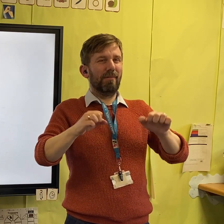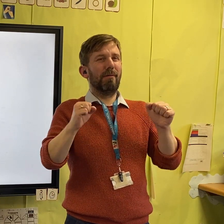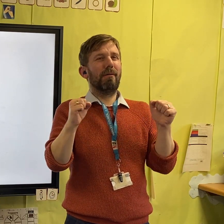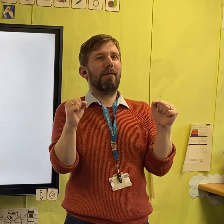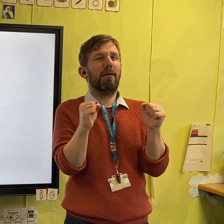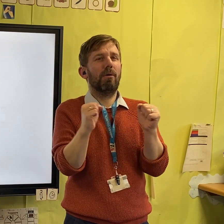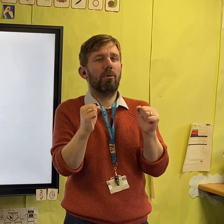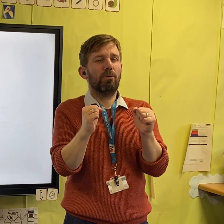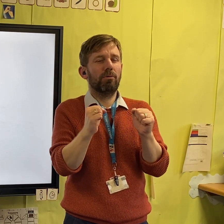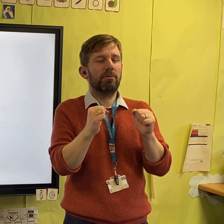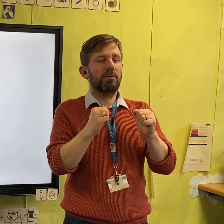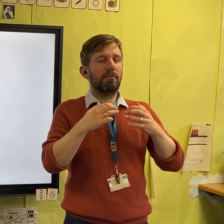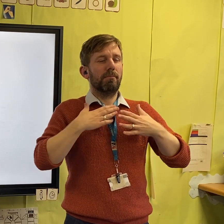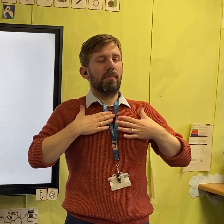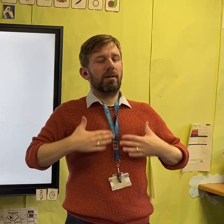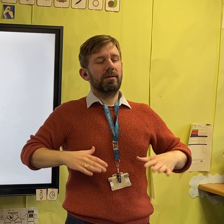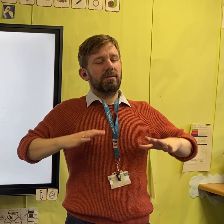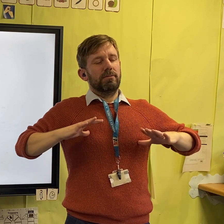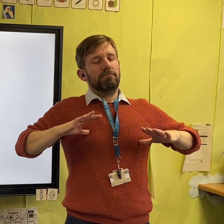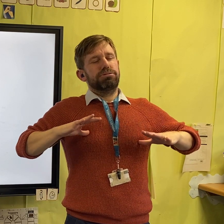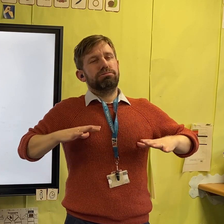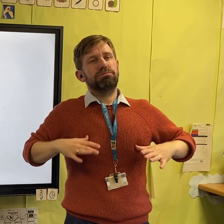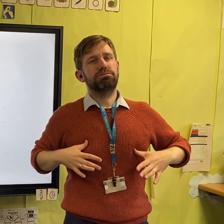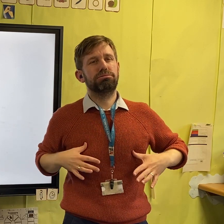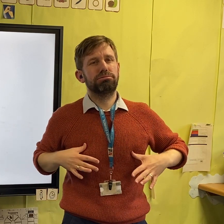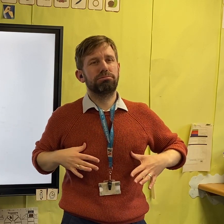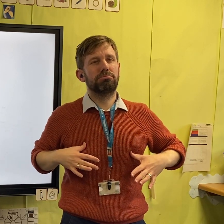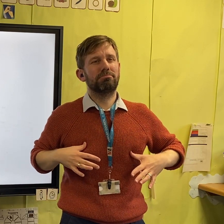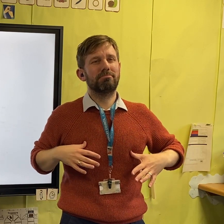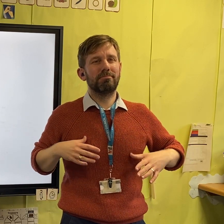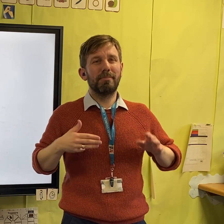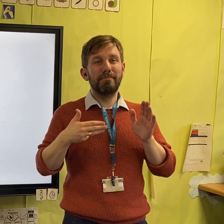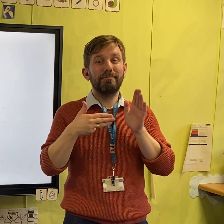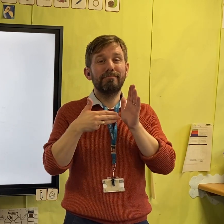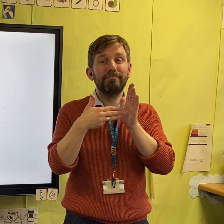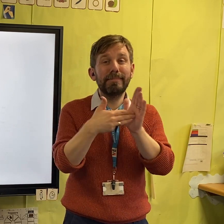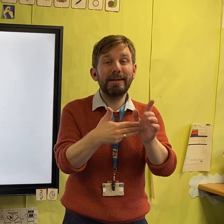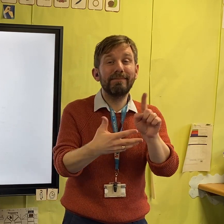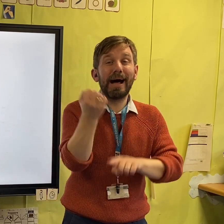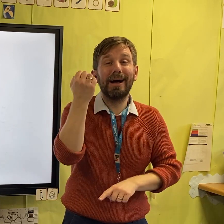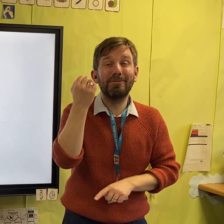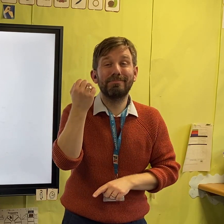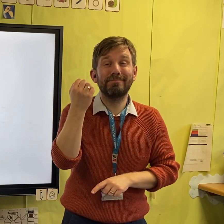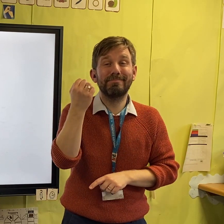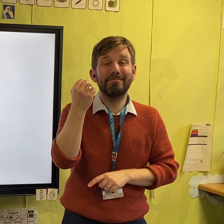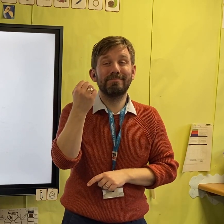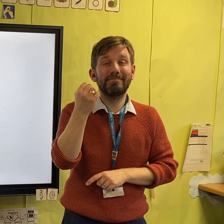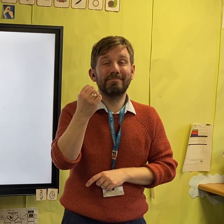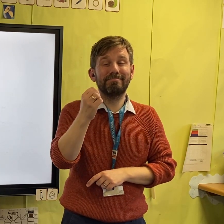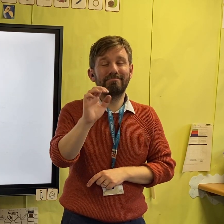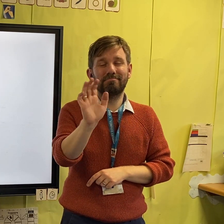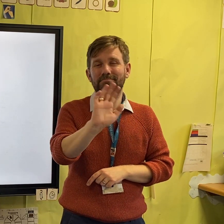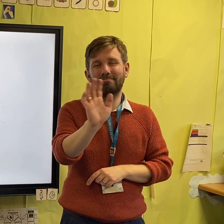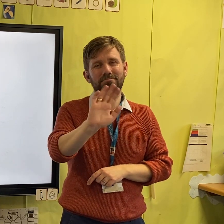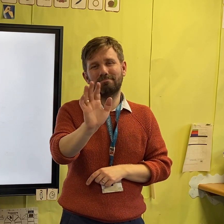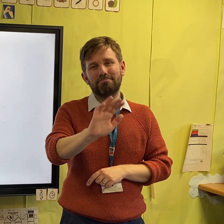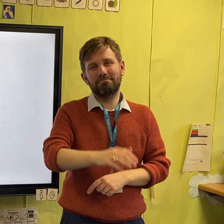back home again his toes were cold and he was sleepy all over and he hadn't found a million